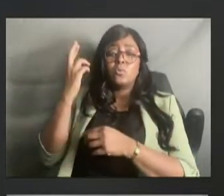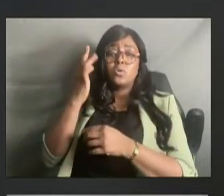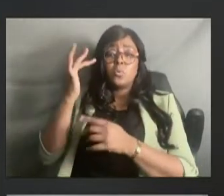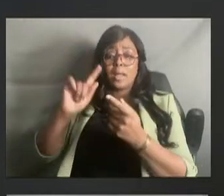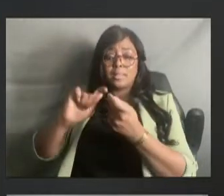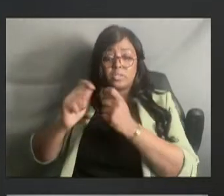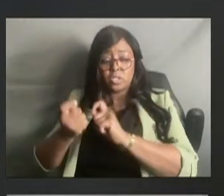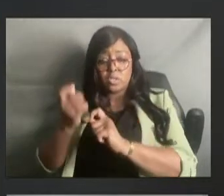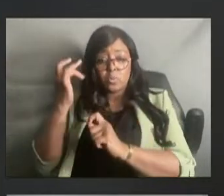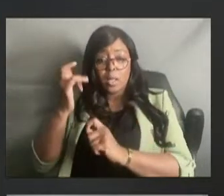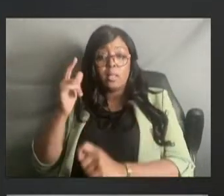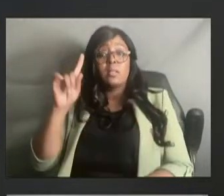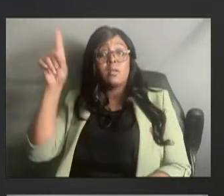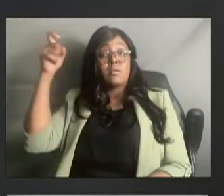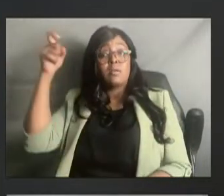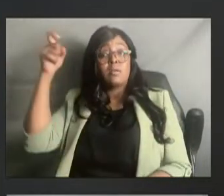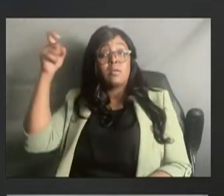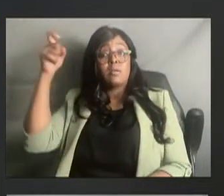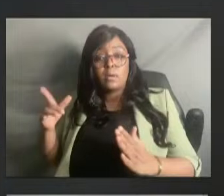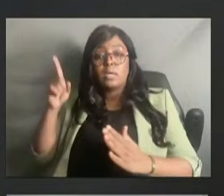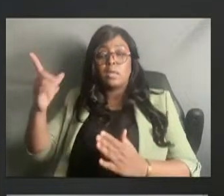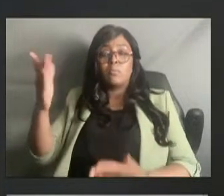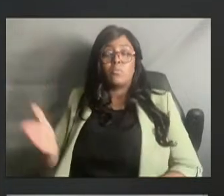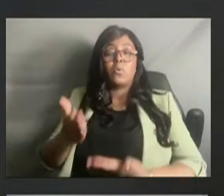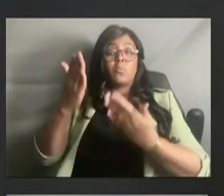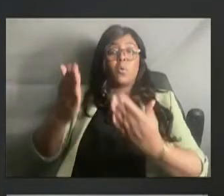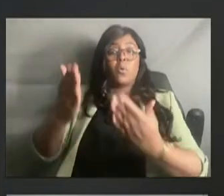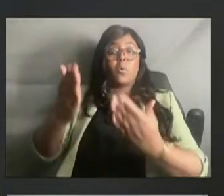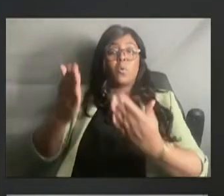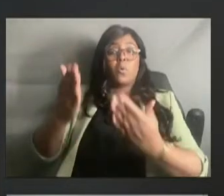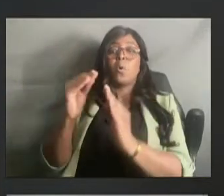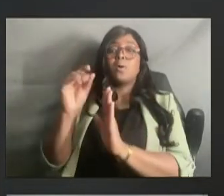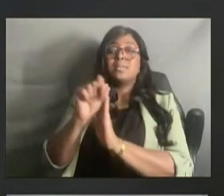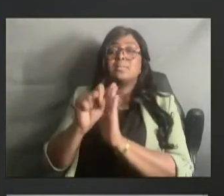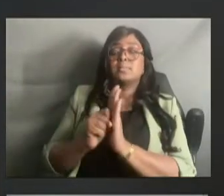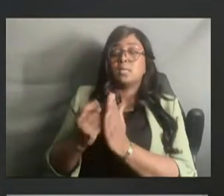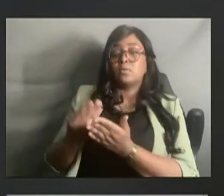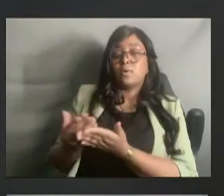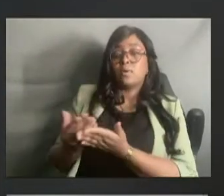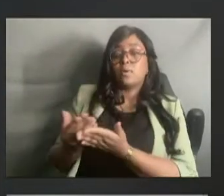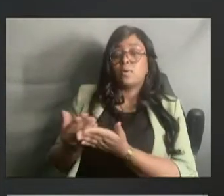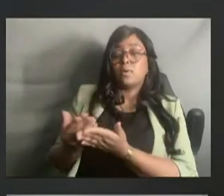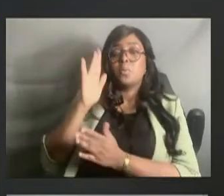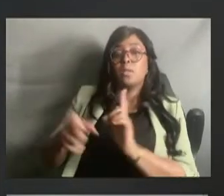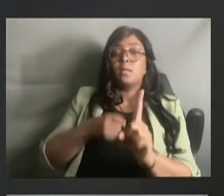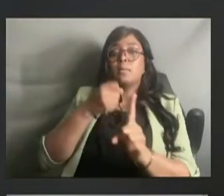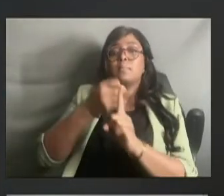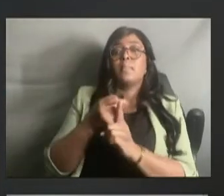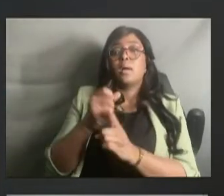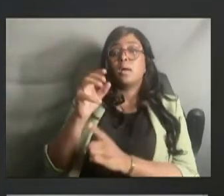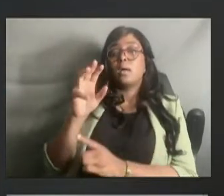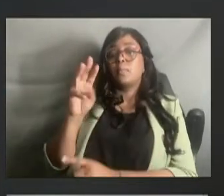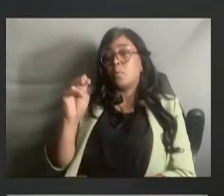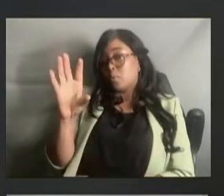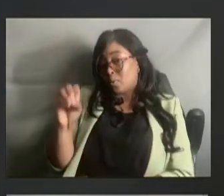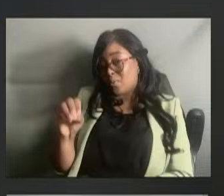consideration on Tuesday. The reason that it will change a little bit is that the governor